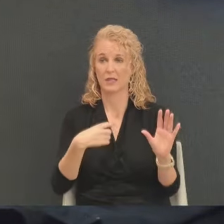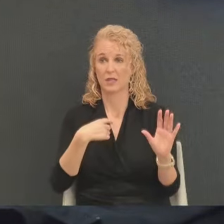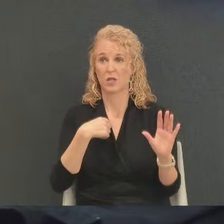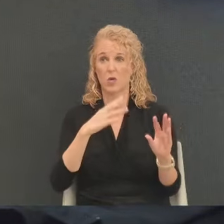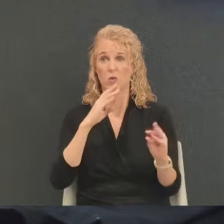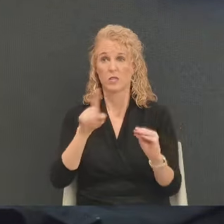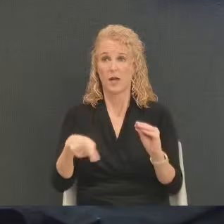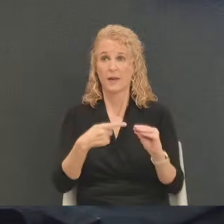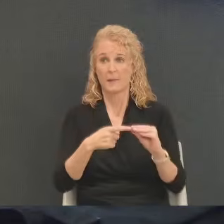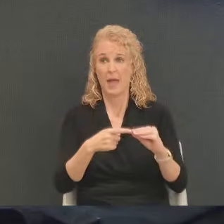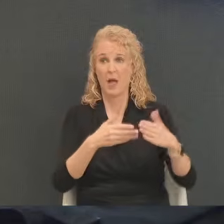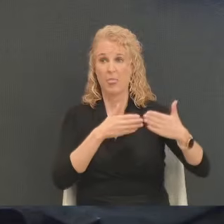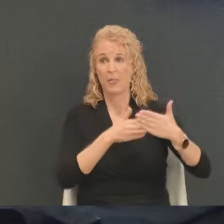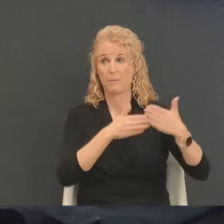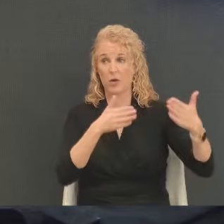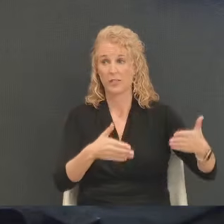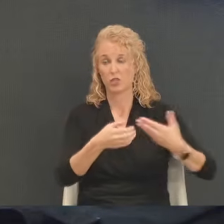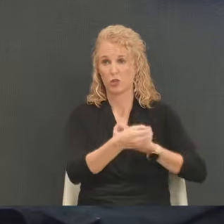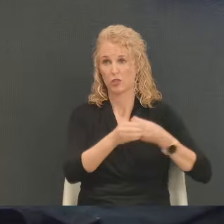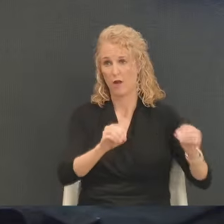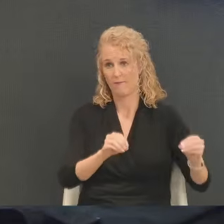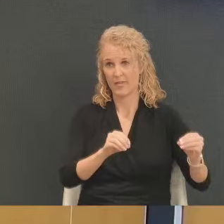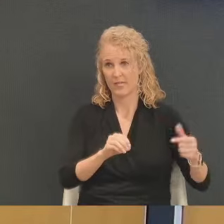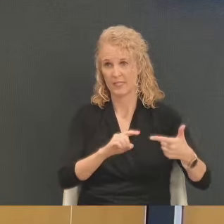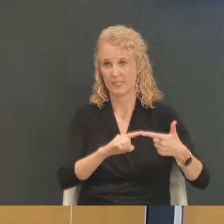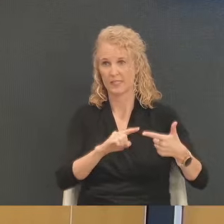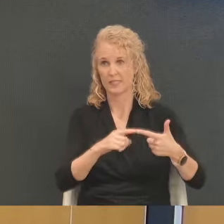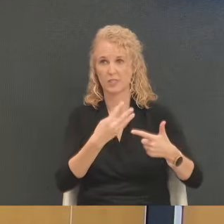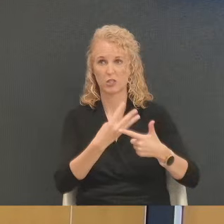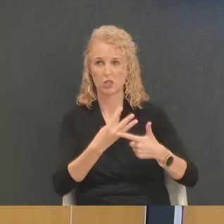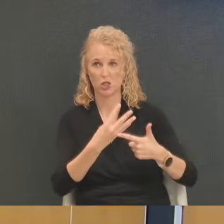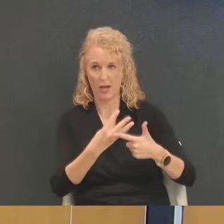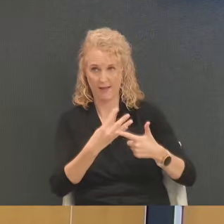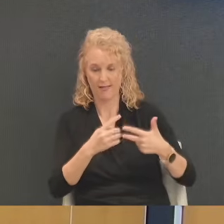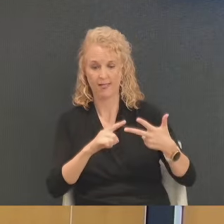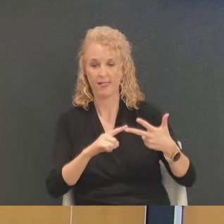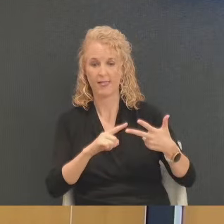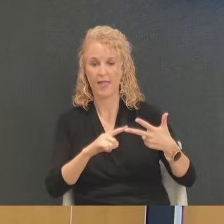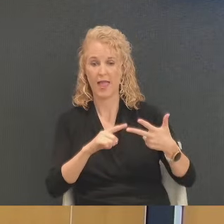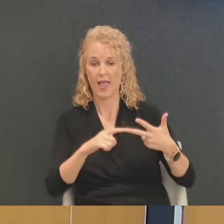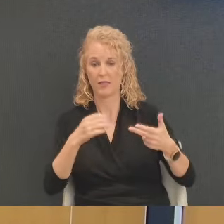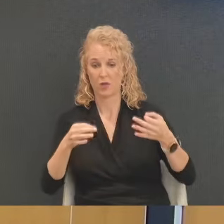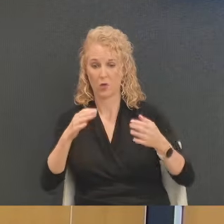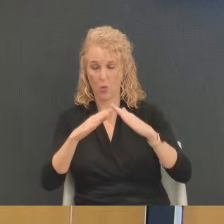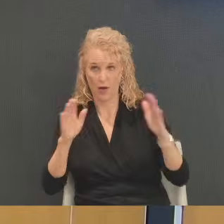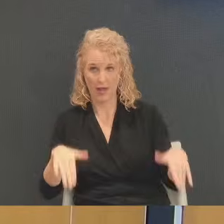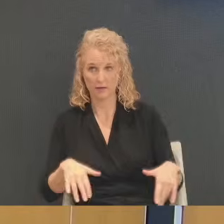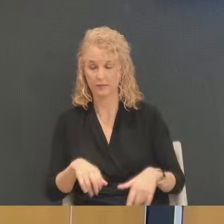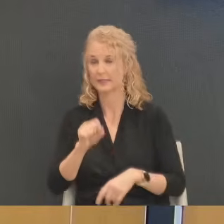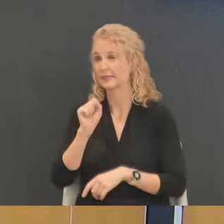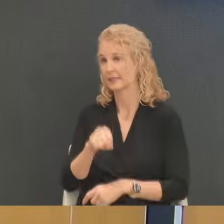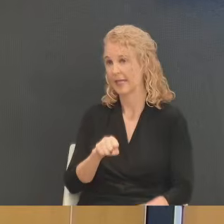office, JB Court, and the courthouse. Is that correct? Just to be more specific. So 230 East 9th